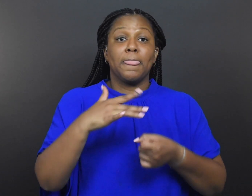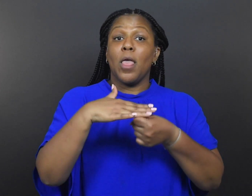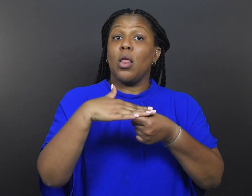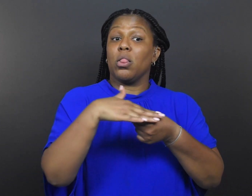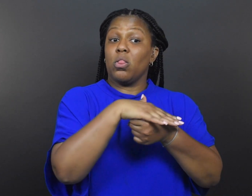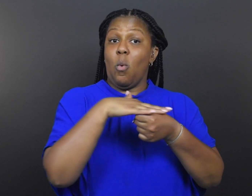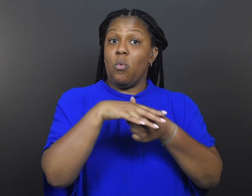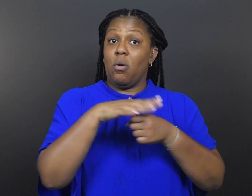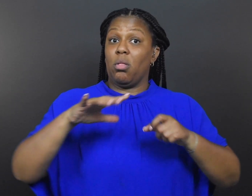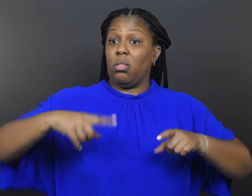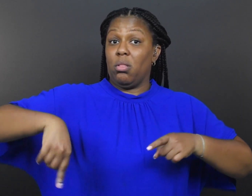Local collaborations